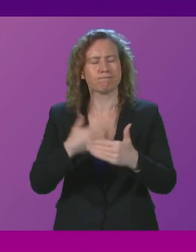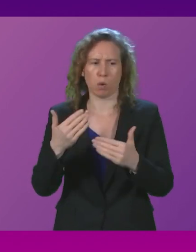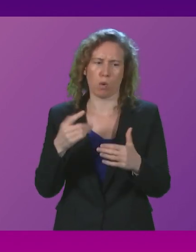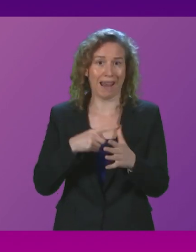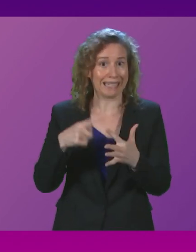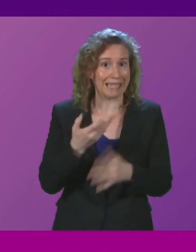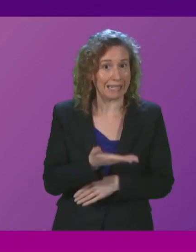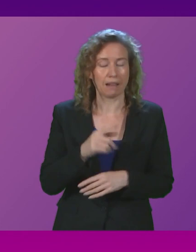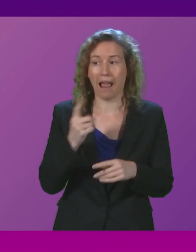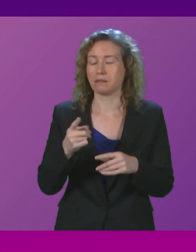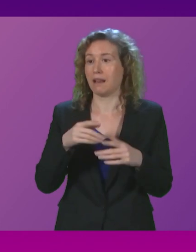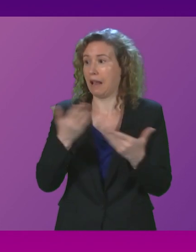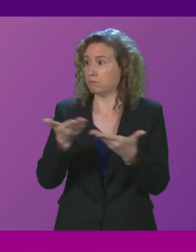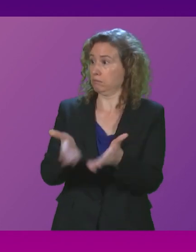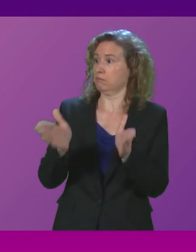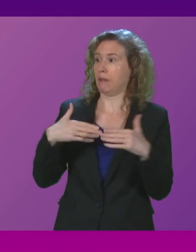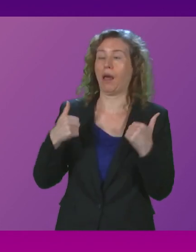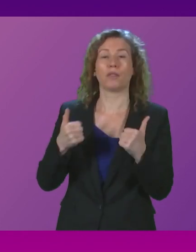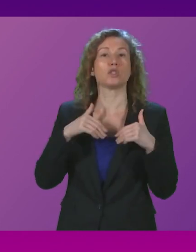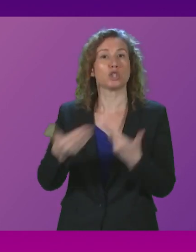and to healthcare services more generally.